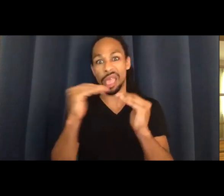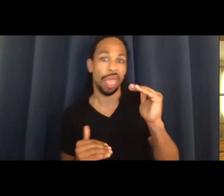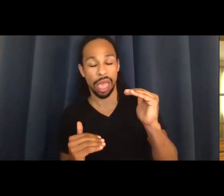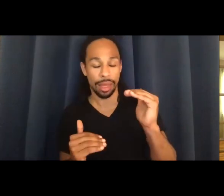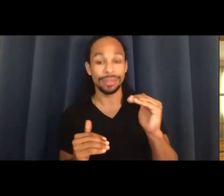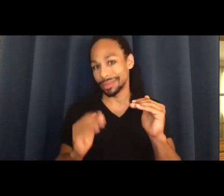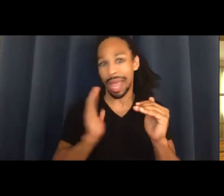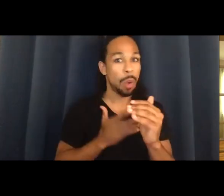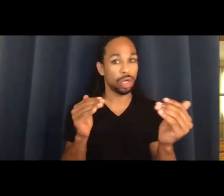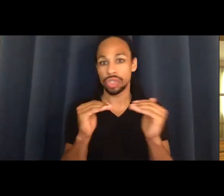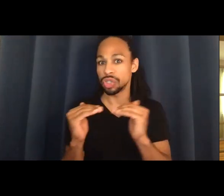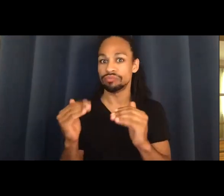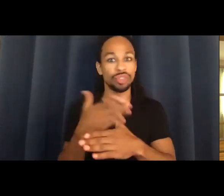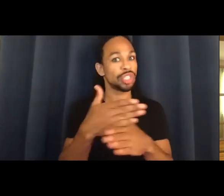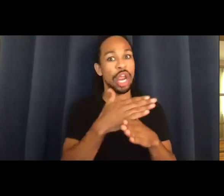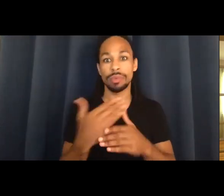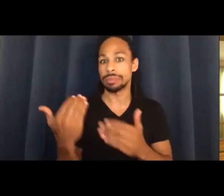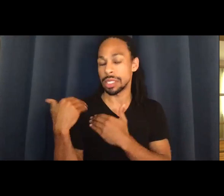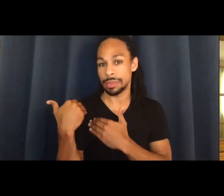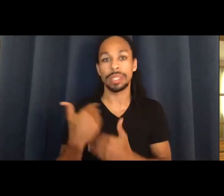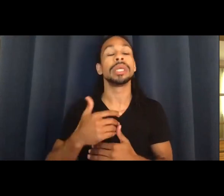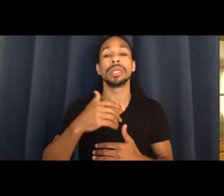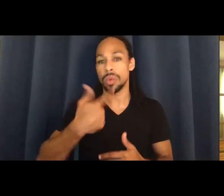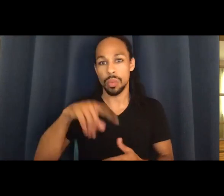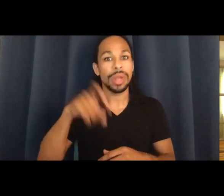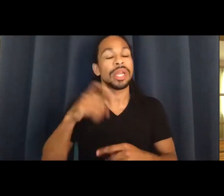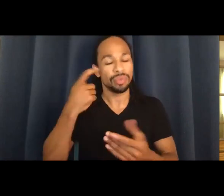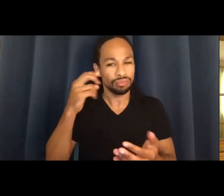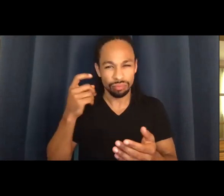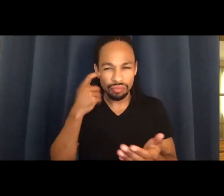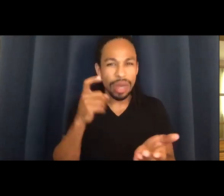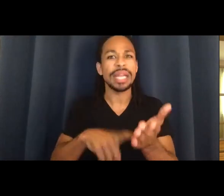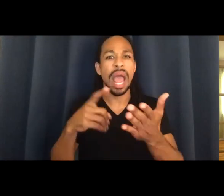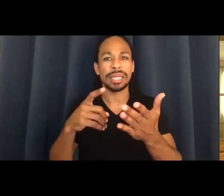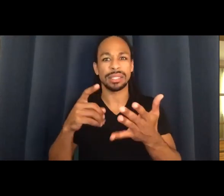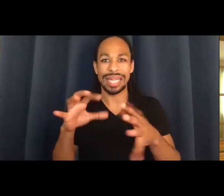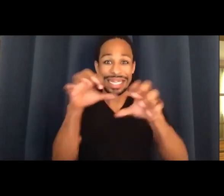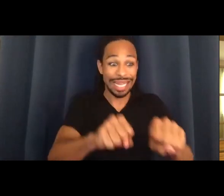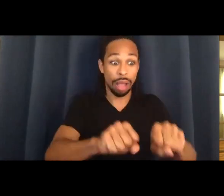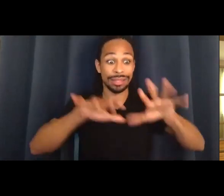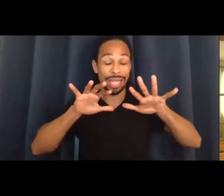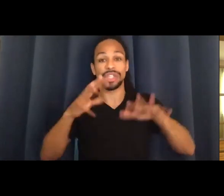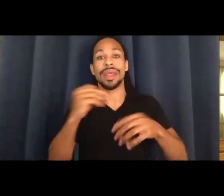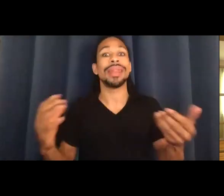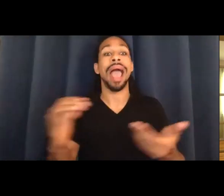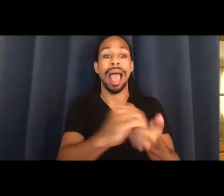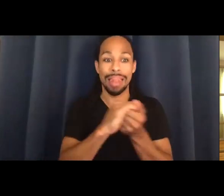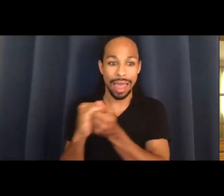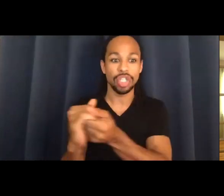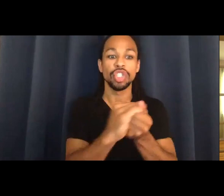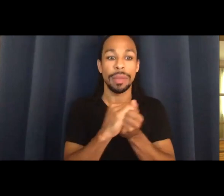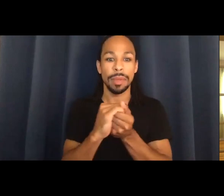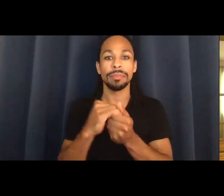and reconciliation, decolonization and ally ship. We recognize as an organization based in NYC,